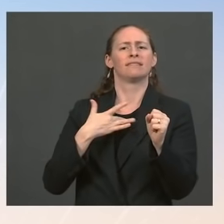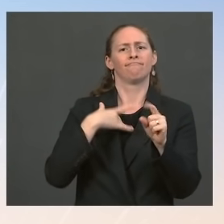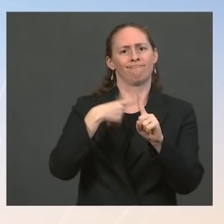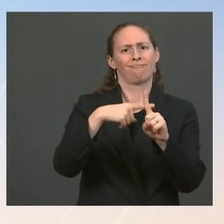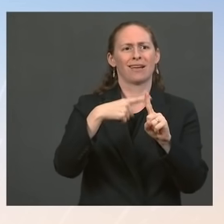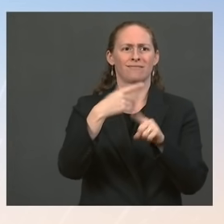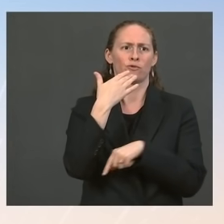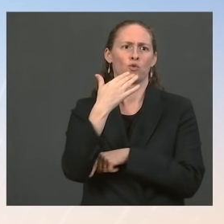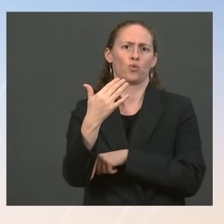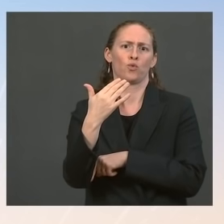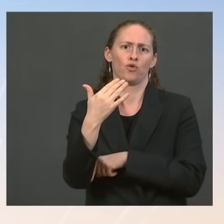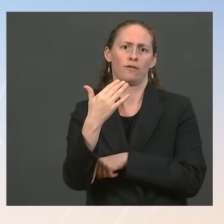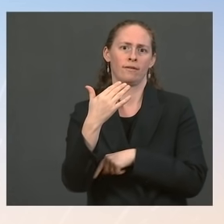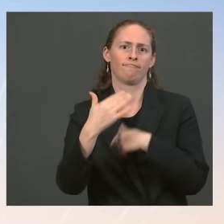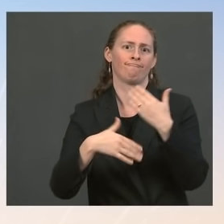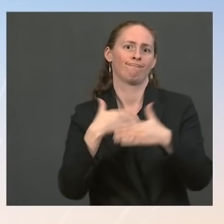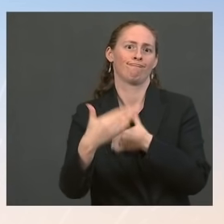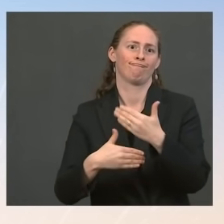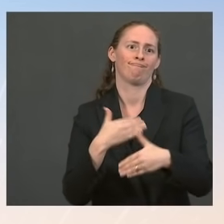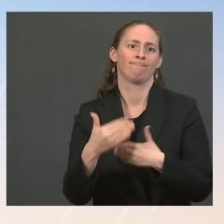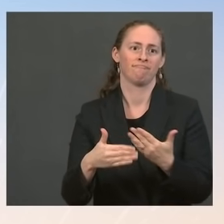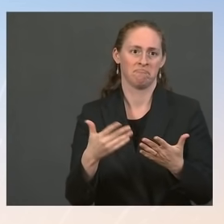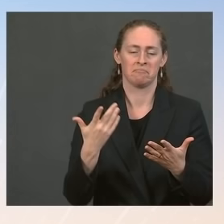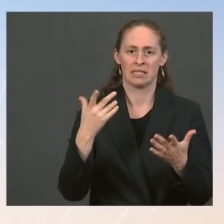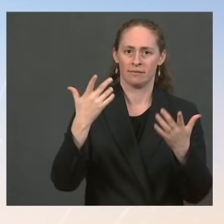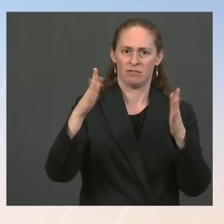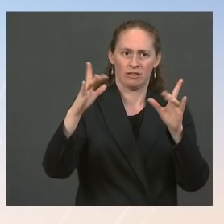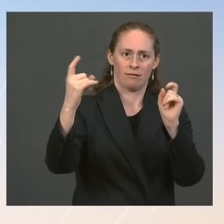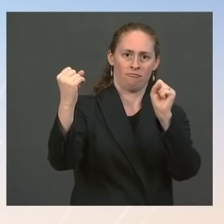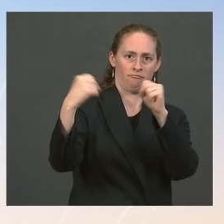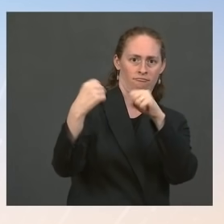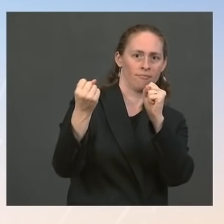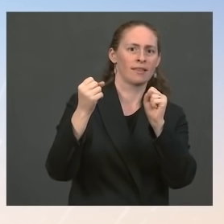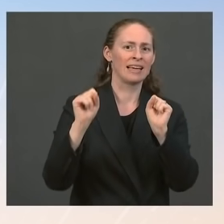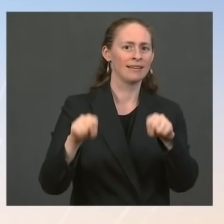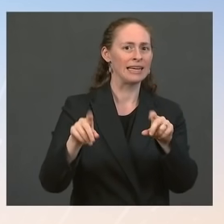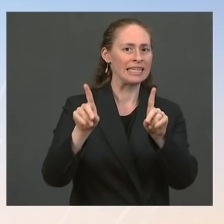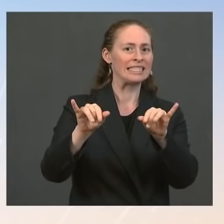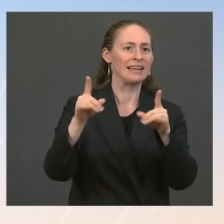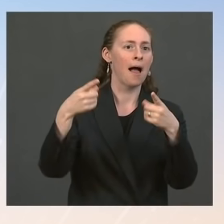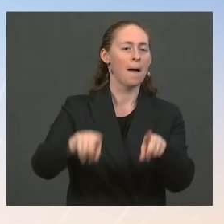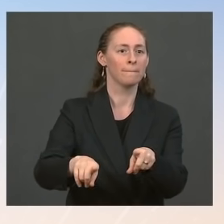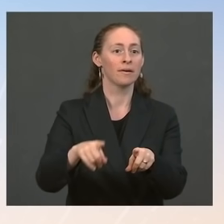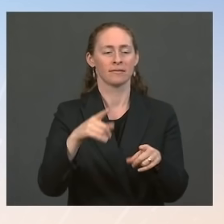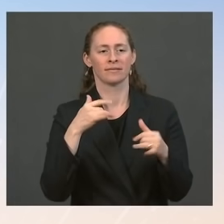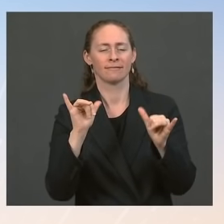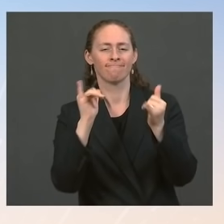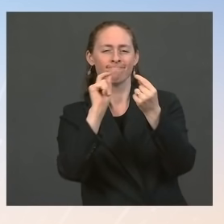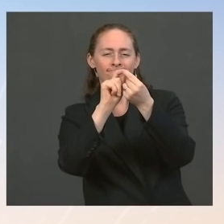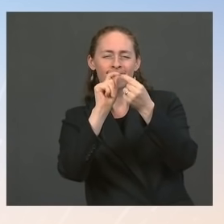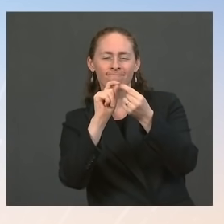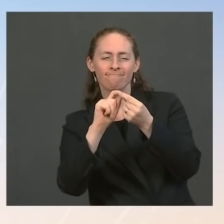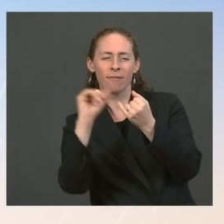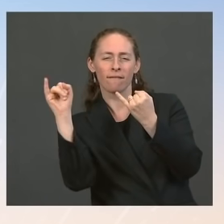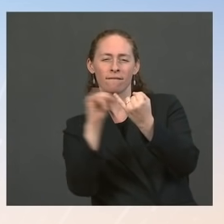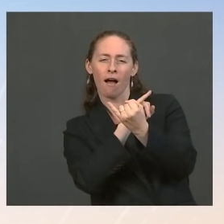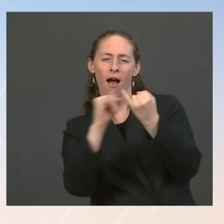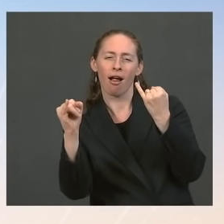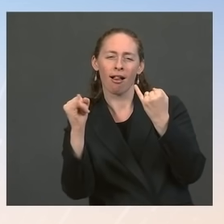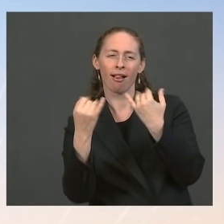felt there was an agreement that we're at a pivotal moment. It's important to continue to finalize the path forward to get the job done for the American people.